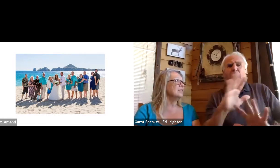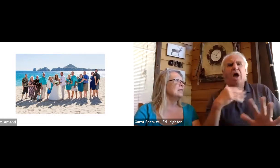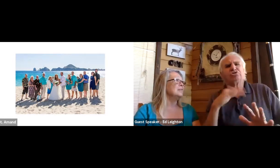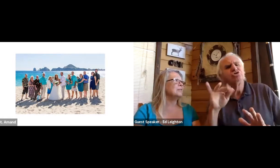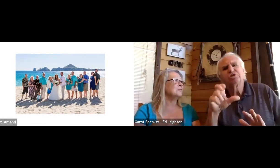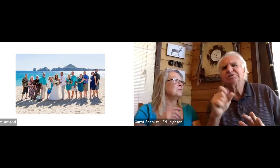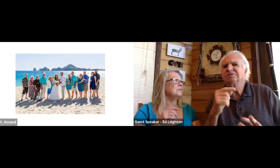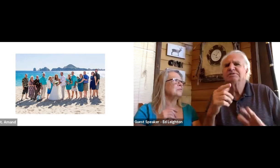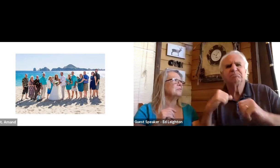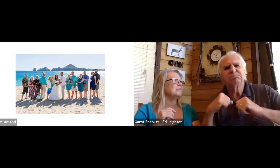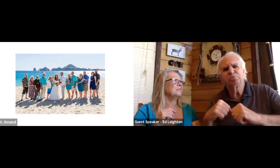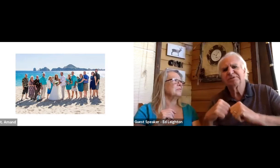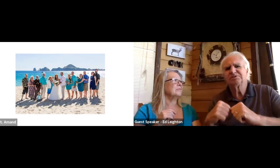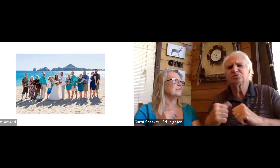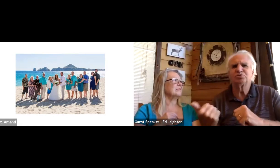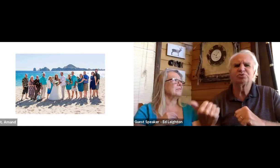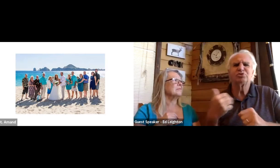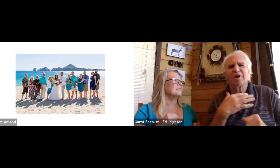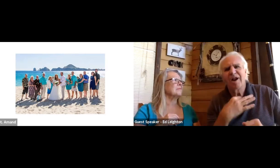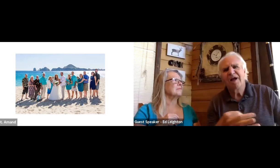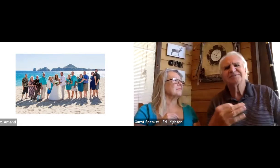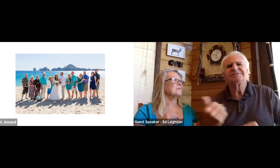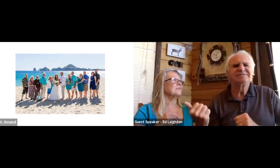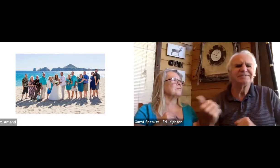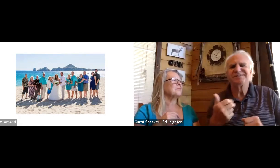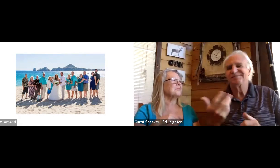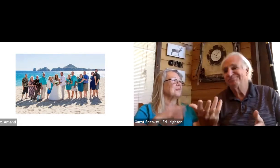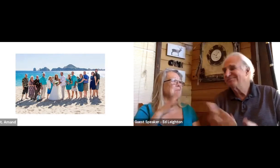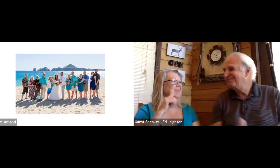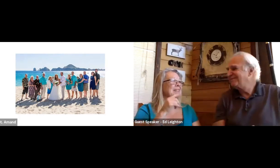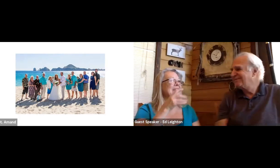my brother was gay. Why didn't you tell me?" And I'm like, "No, no, no, no, it's-- I was being protective